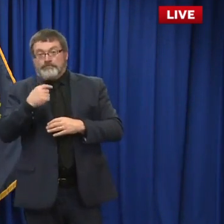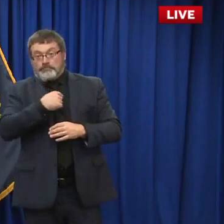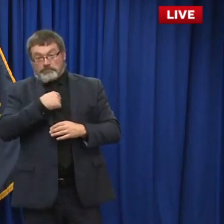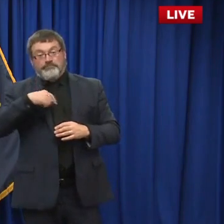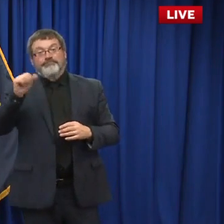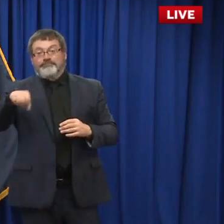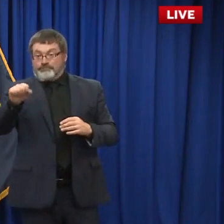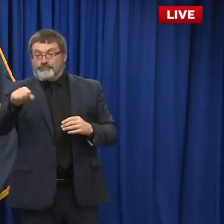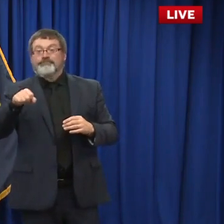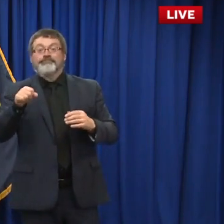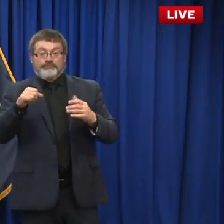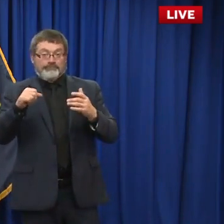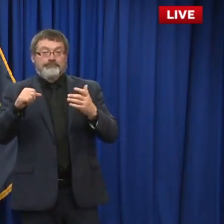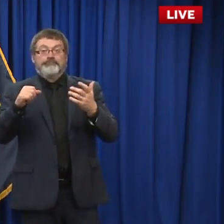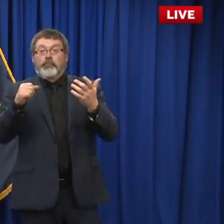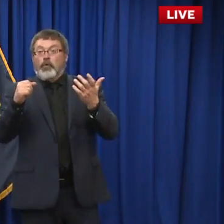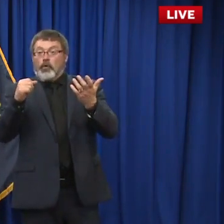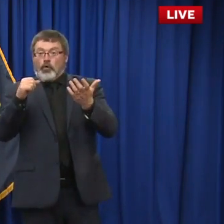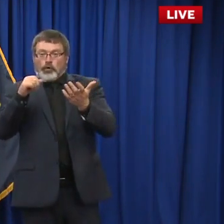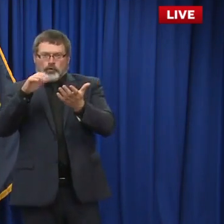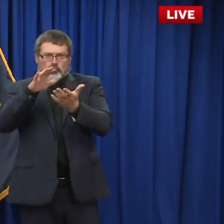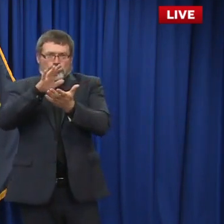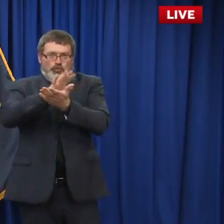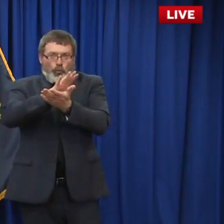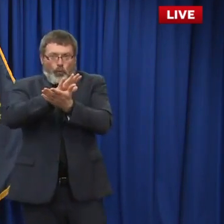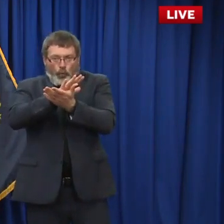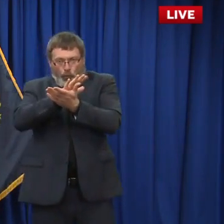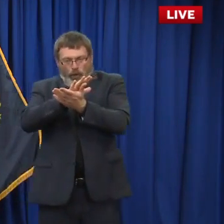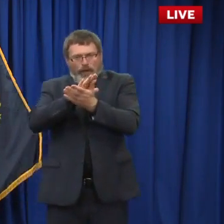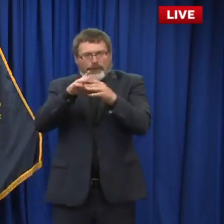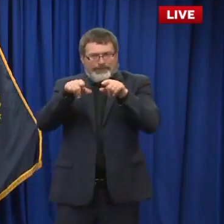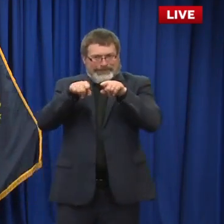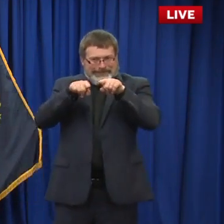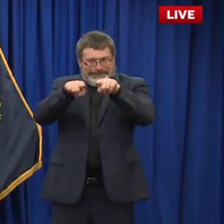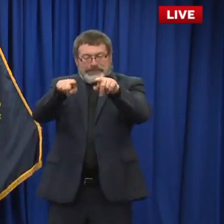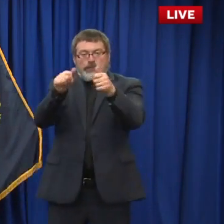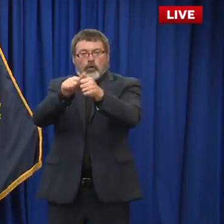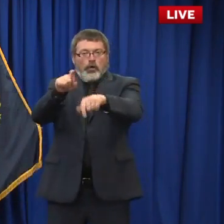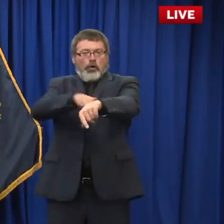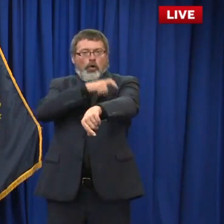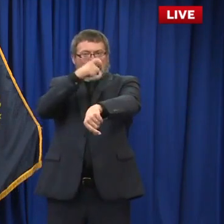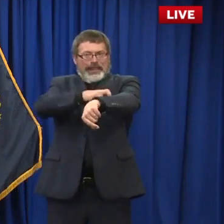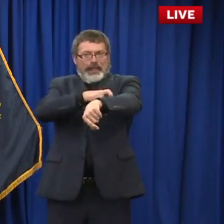WE HAVE TALKED ABOUT MAKING INVESTMENTS INTO -- NOT JUST SCHOOLS, BUT LONG-TERM CARE FACILITIES AS WELL, RIGHT?